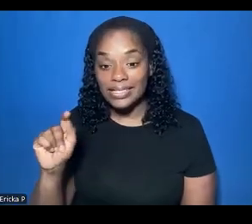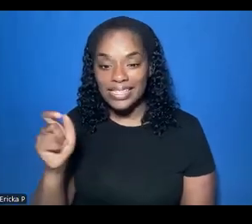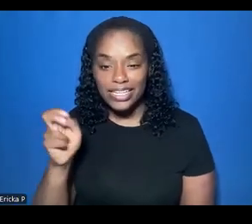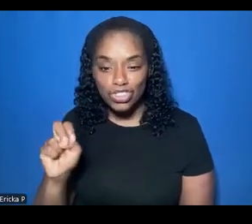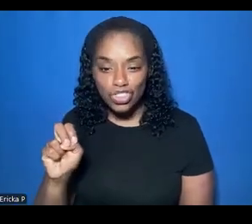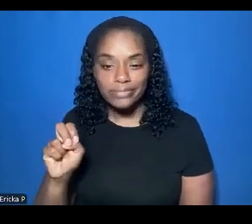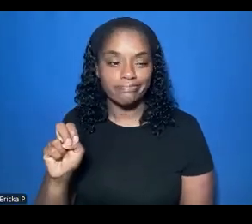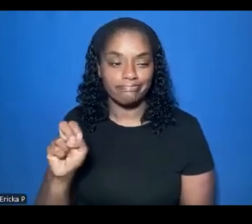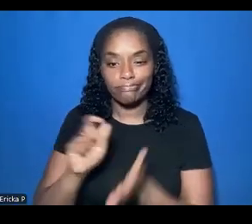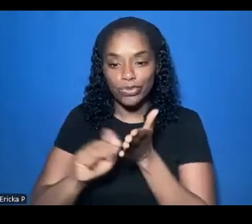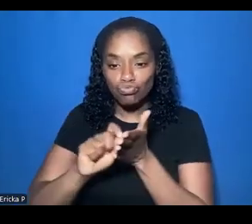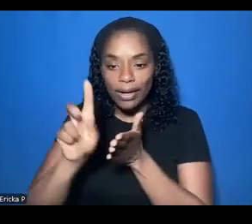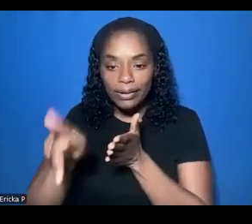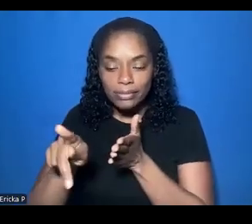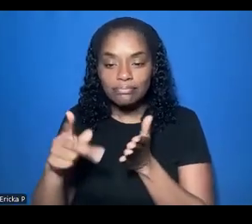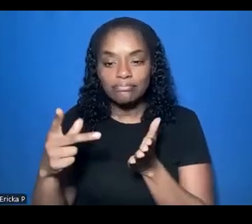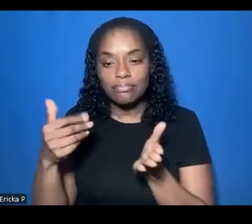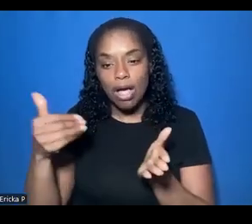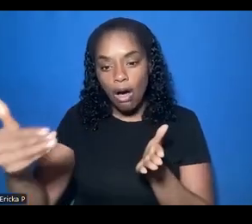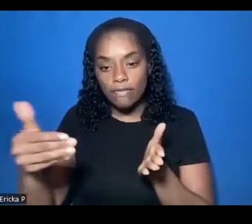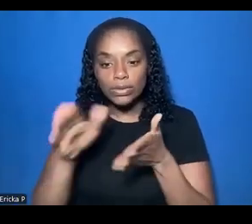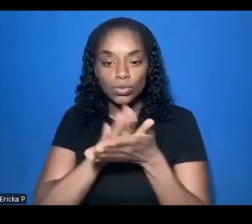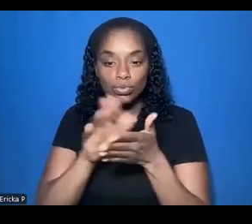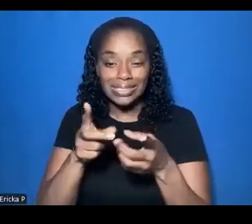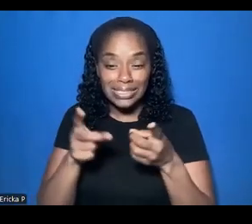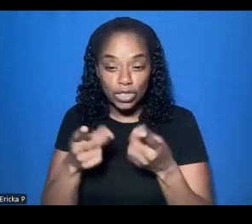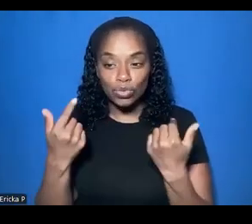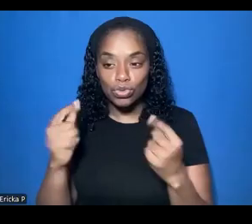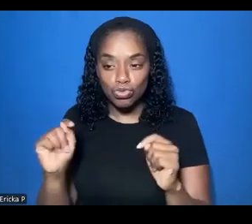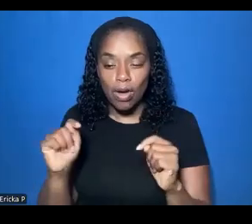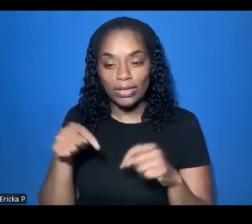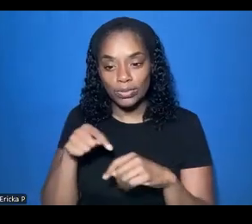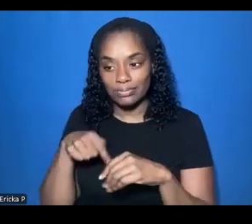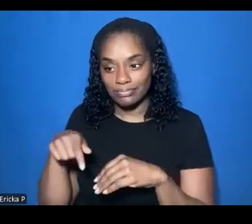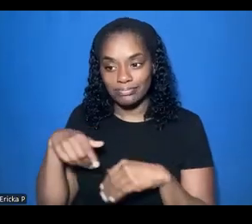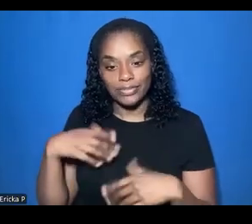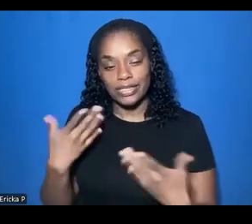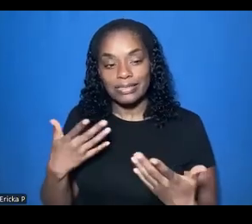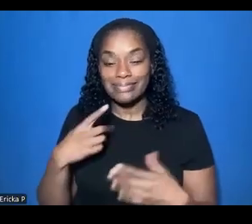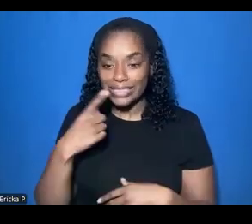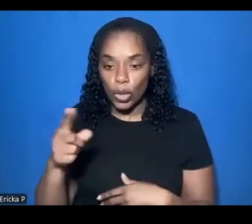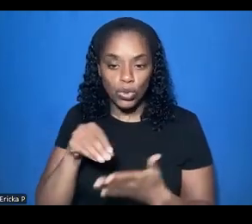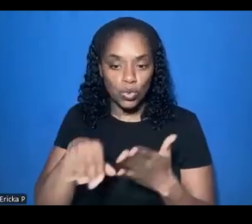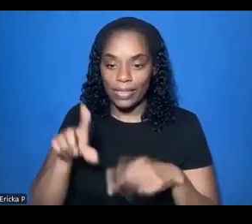Many times school districts will try to suspend the student because of the behaviors.